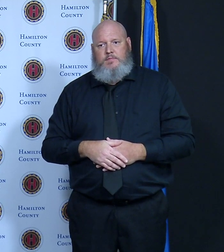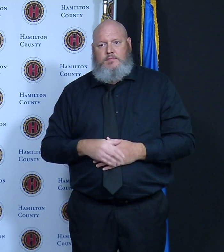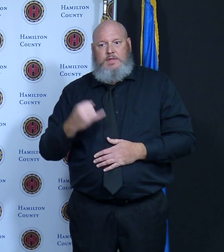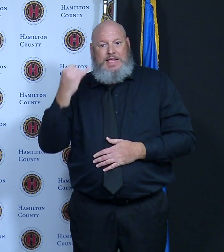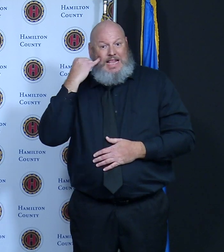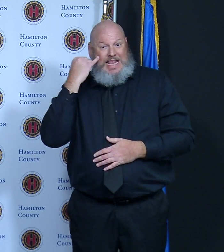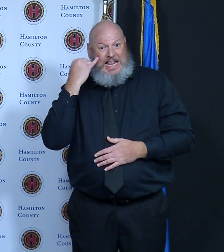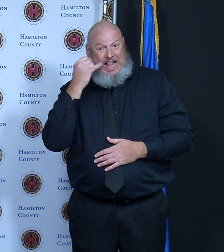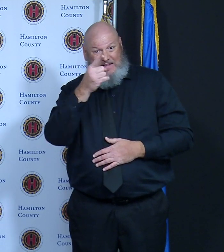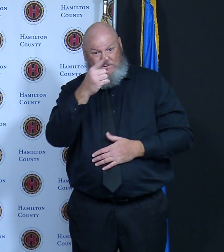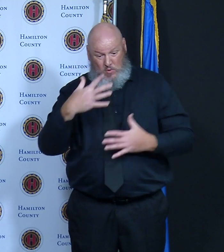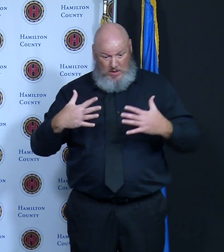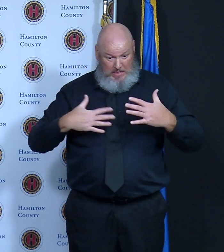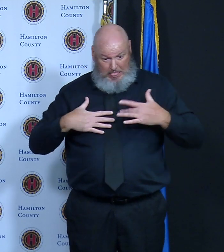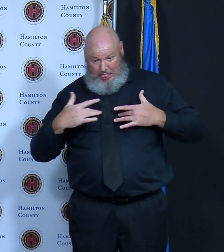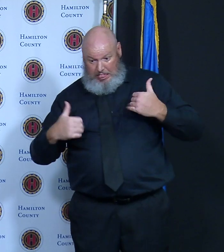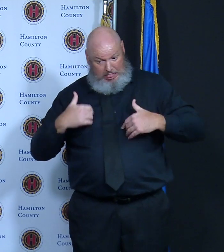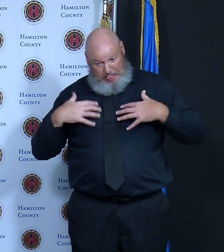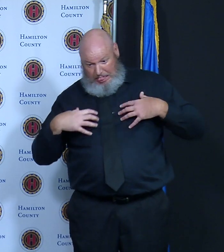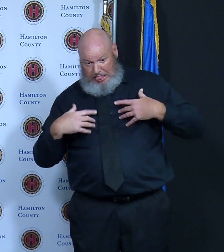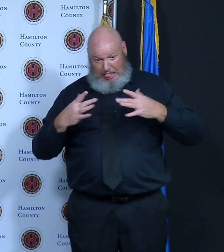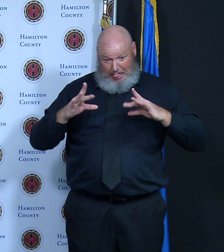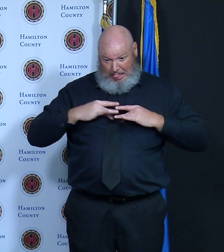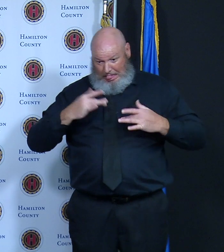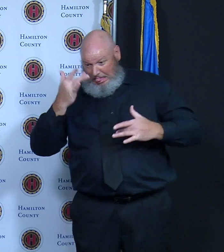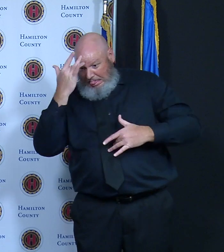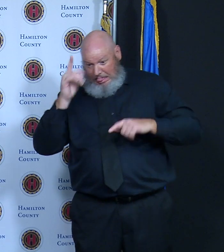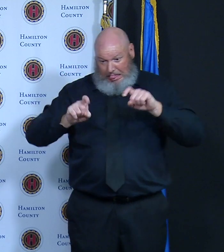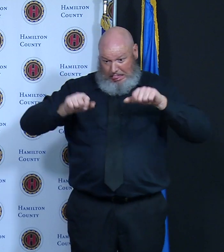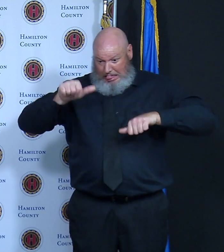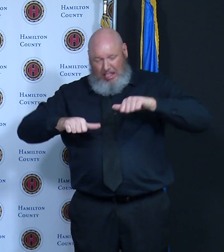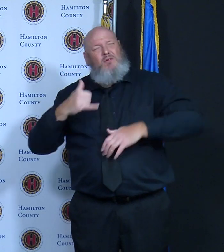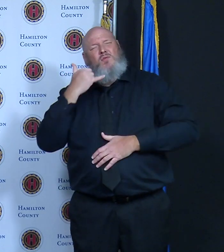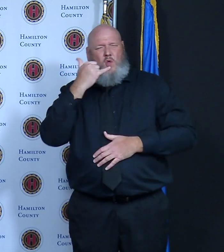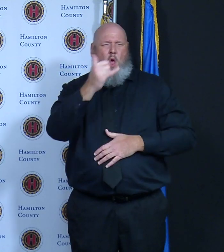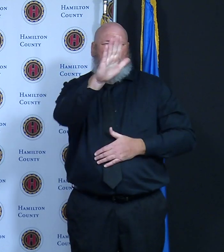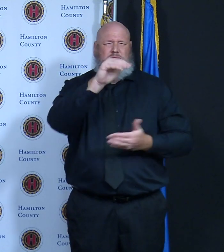I'm not going to give that advice but my understanding is that those individuals